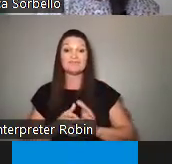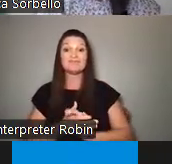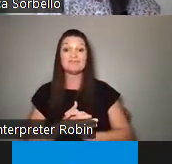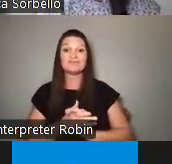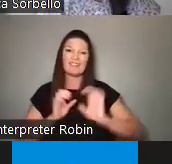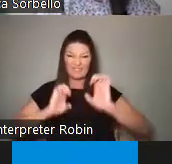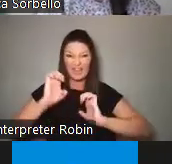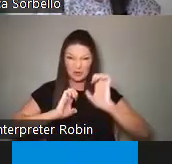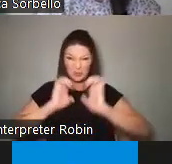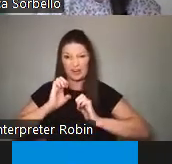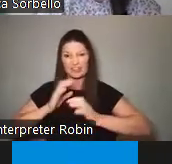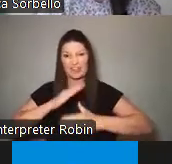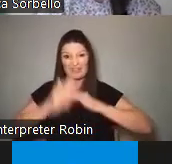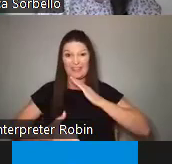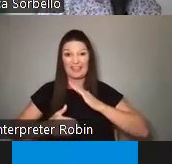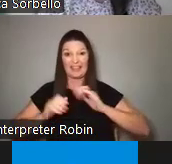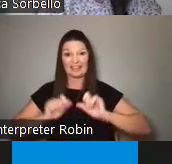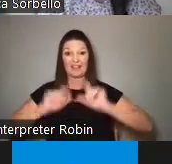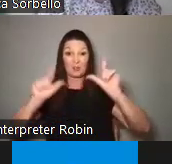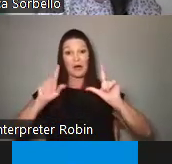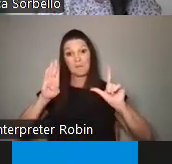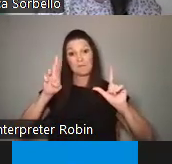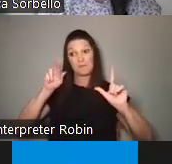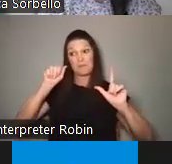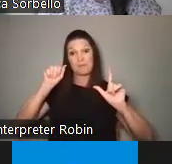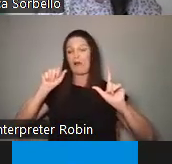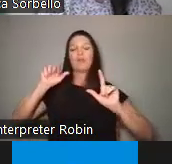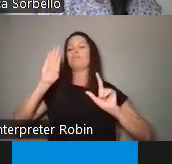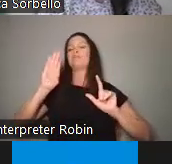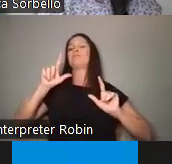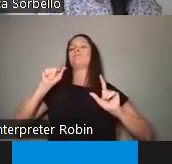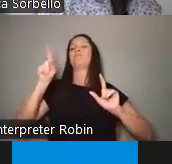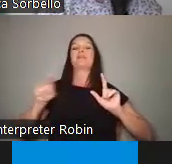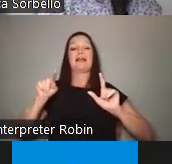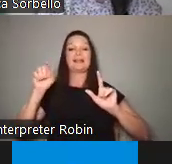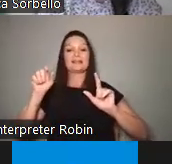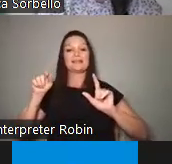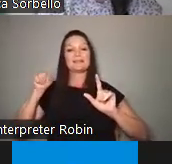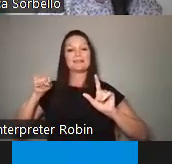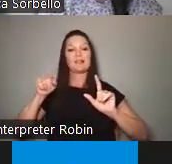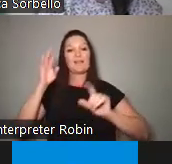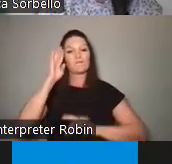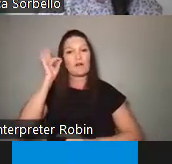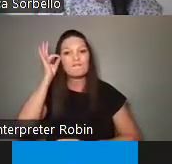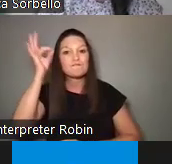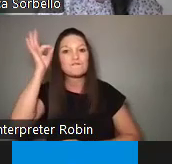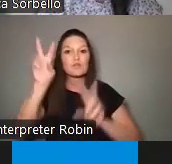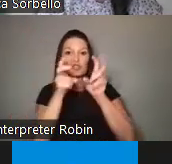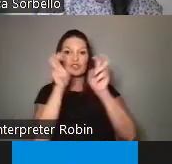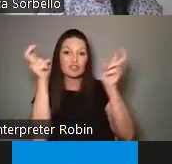me Blaise Bryant to come up with few TKHUR webinar topics this webinar series it doesn't happen without you. Feel free uture webinar topics this webinar series it doesn't